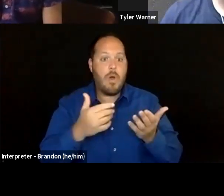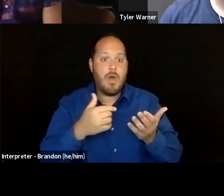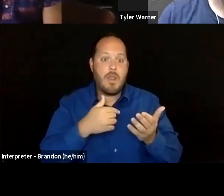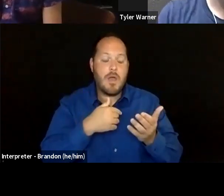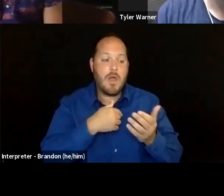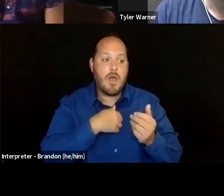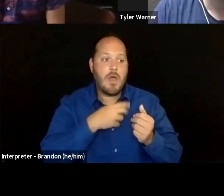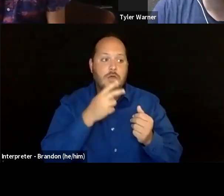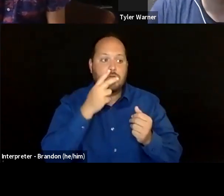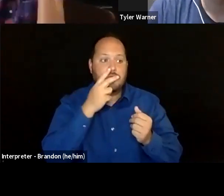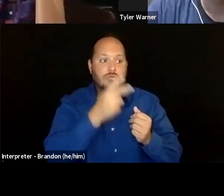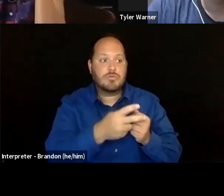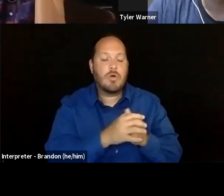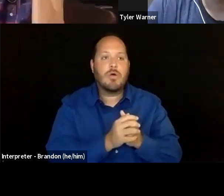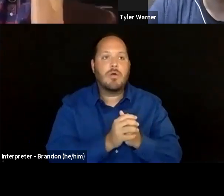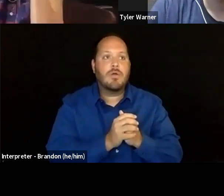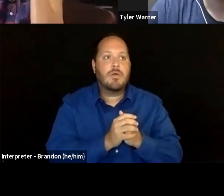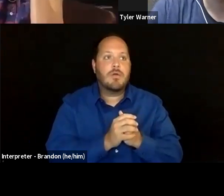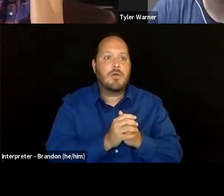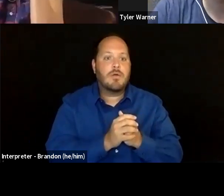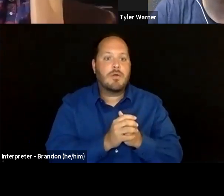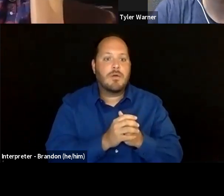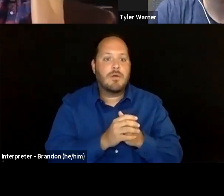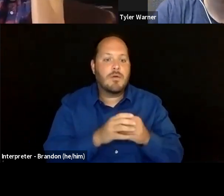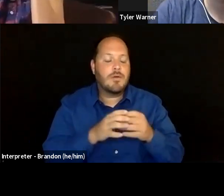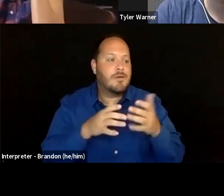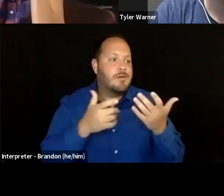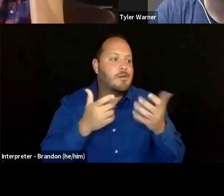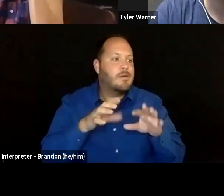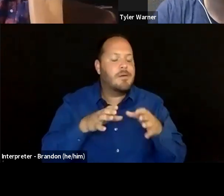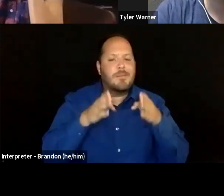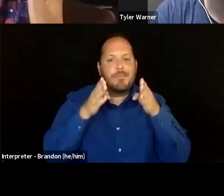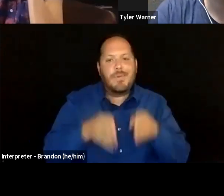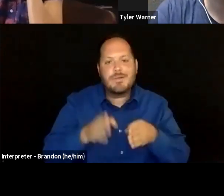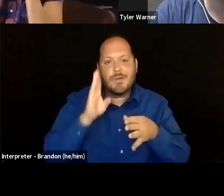community, as a movement, White people actually have to stop